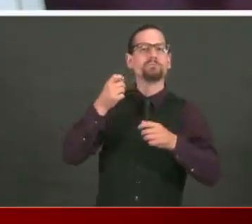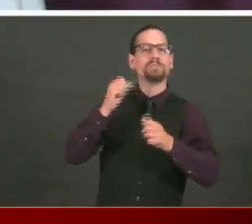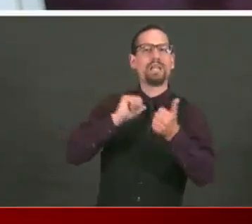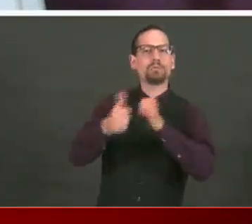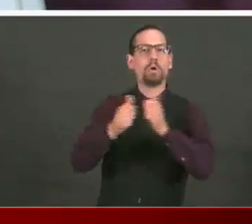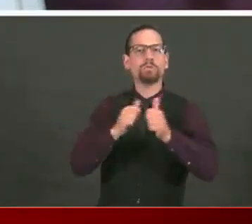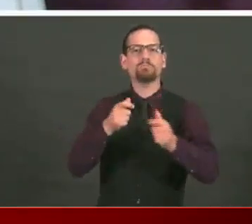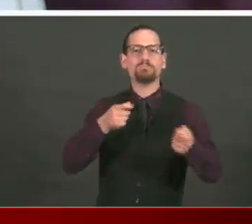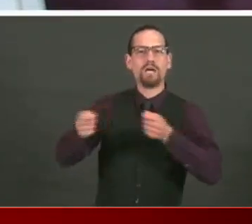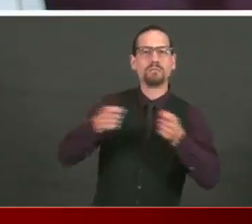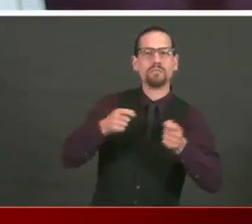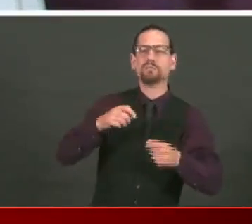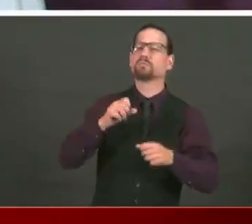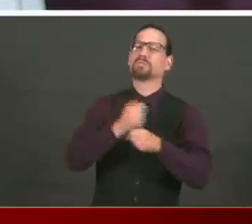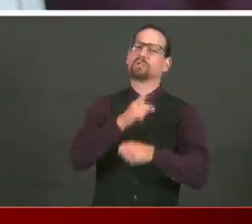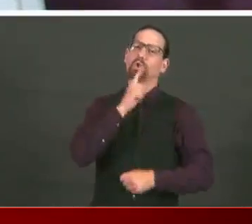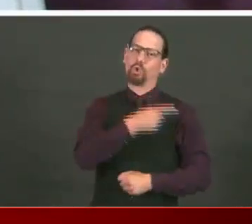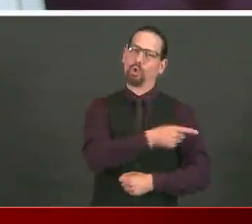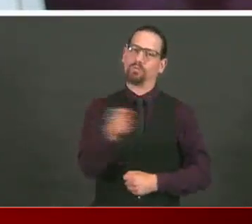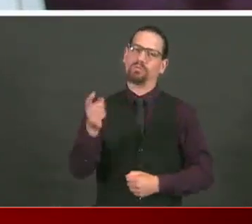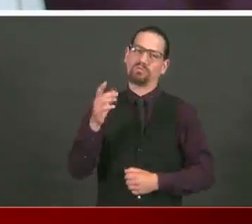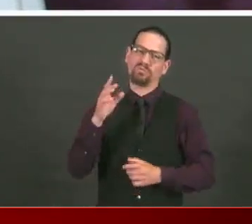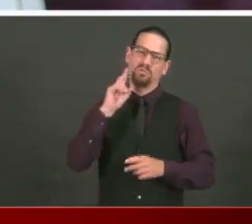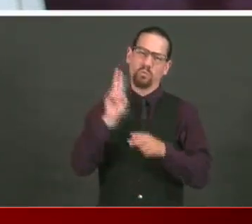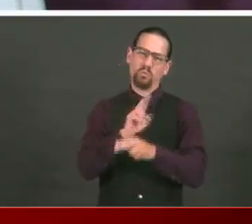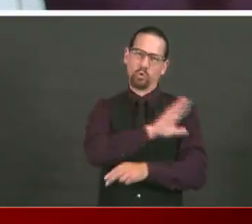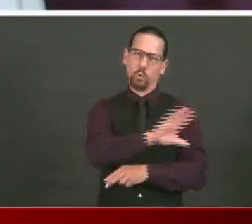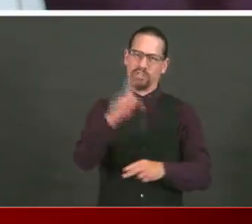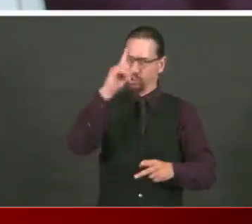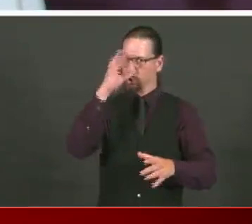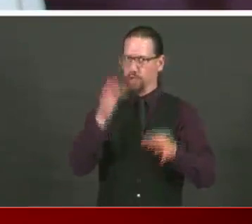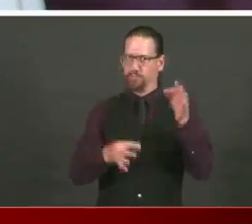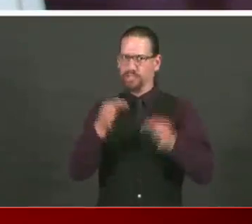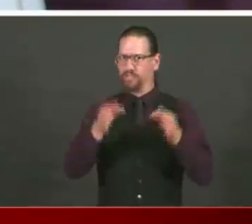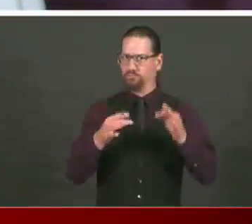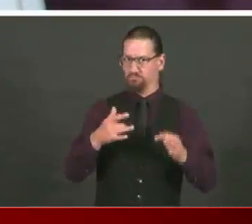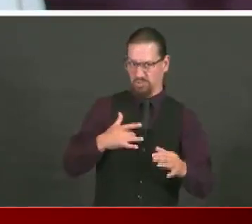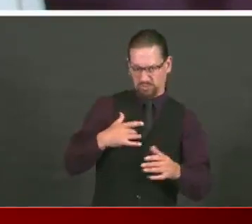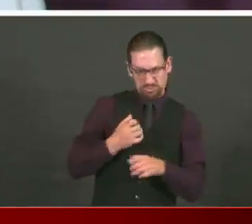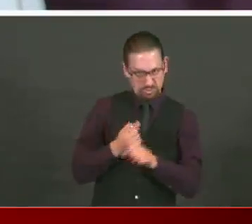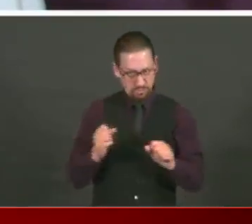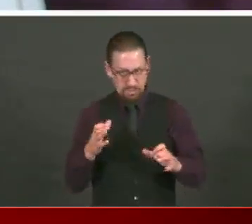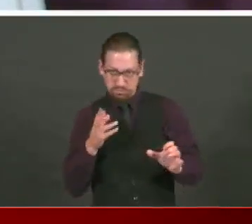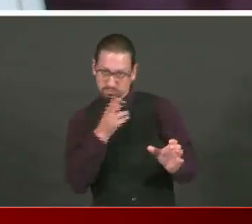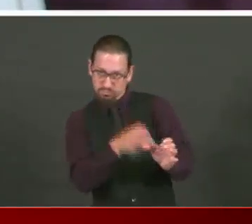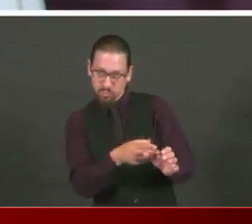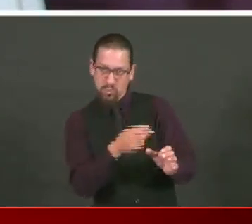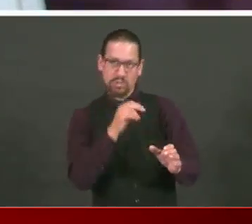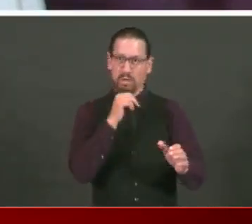SAFE. LASTLY, EVERYTHING I JUST SAID PERTAINS ONLY TO PHASE THREE